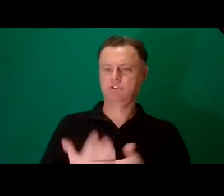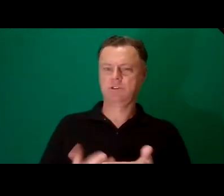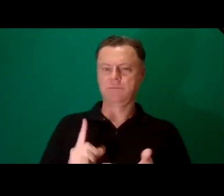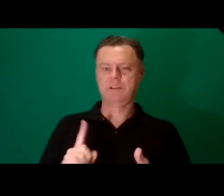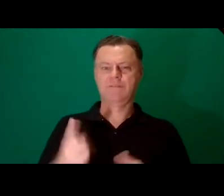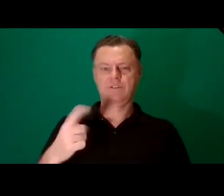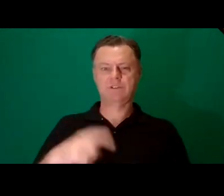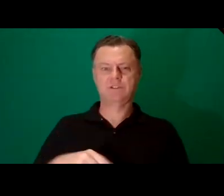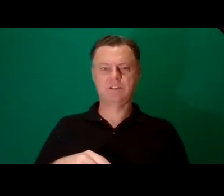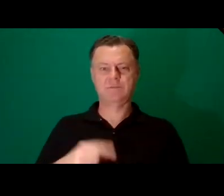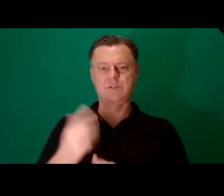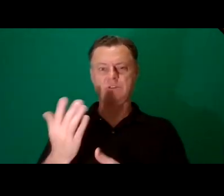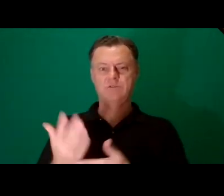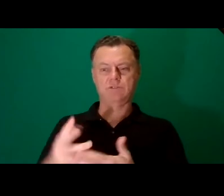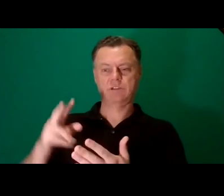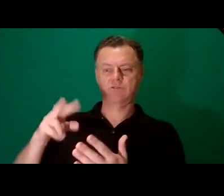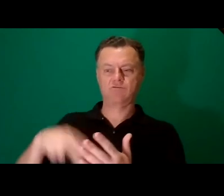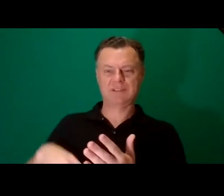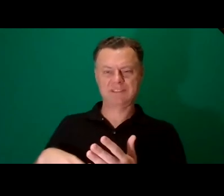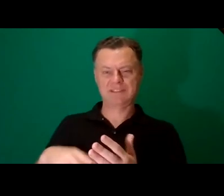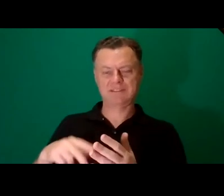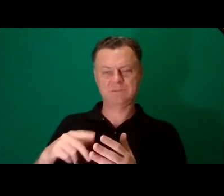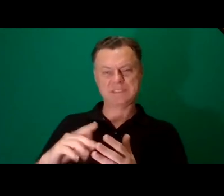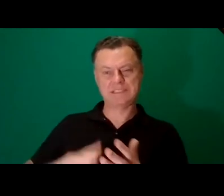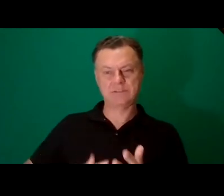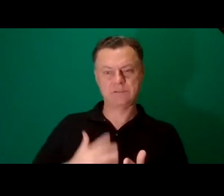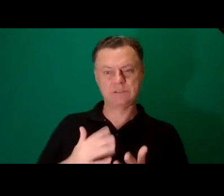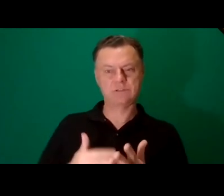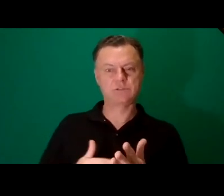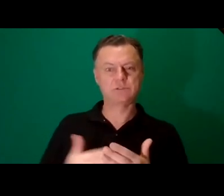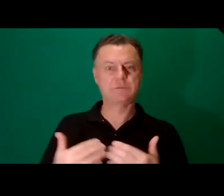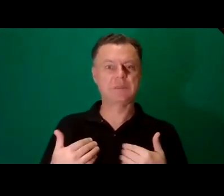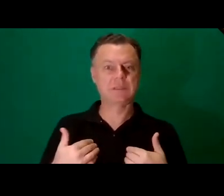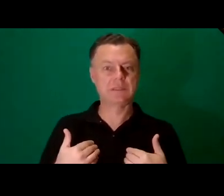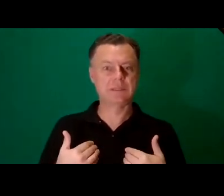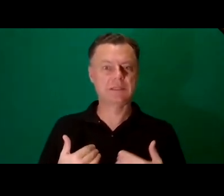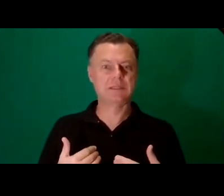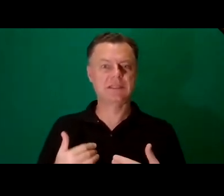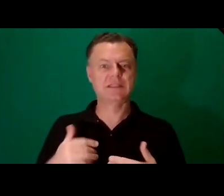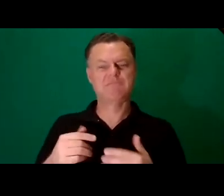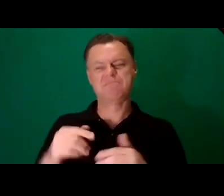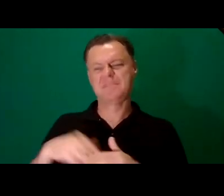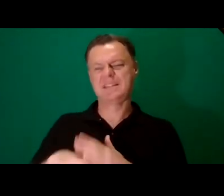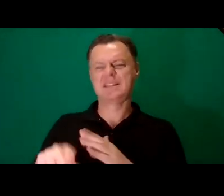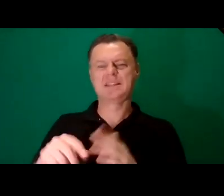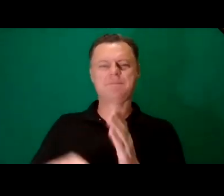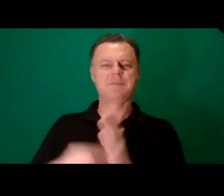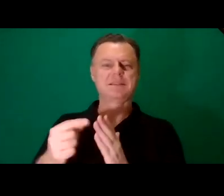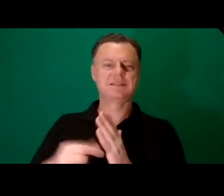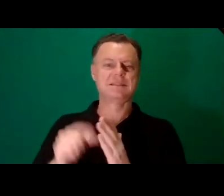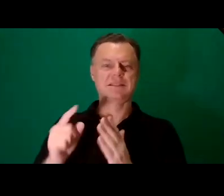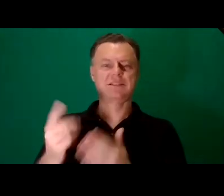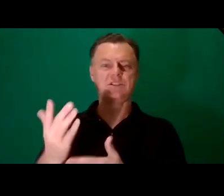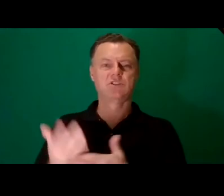actually seemed interesting in that magazine - that story had value.